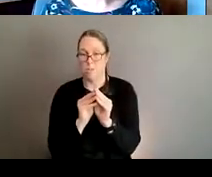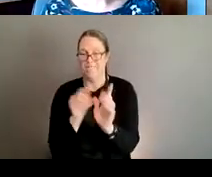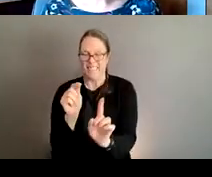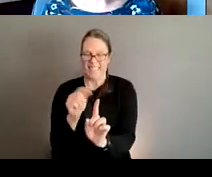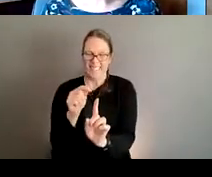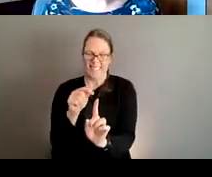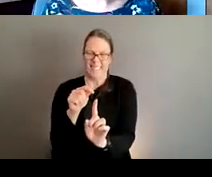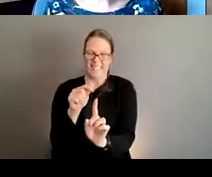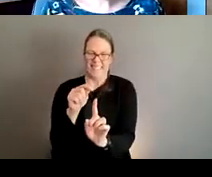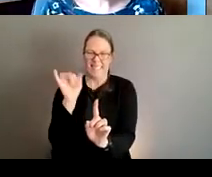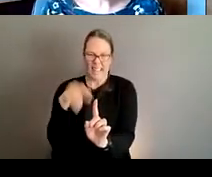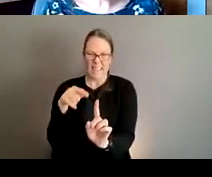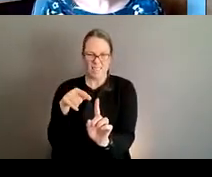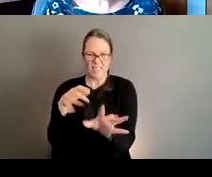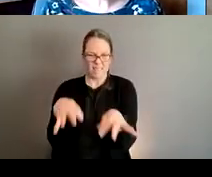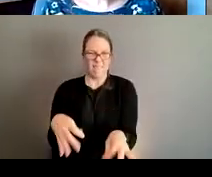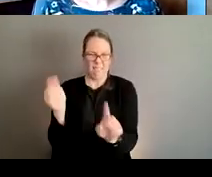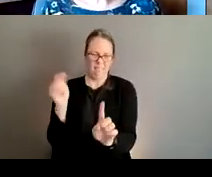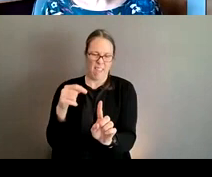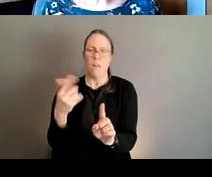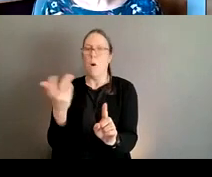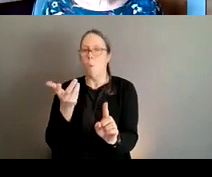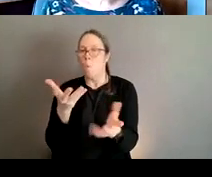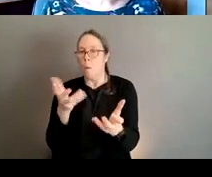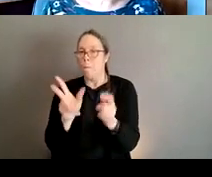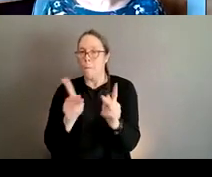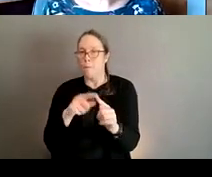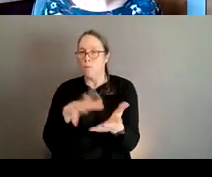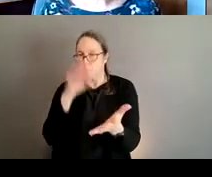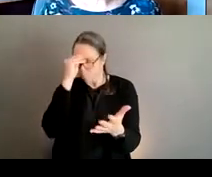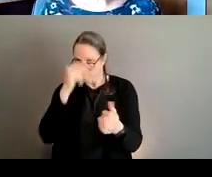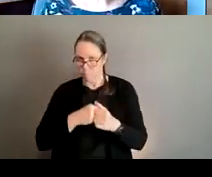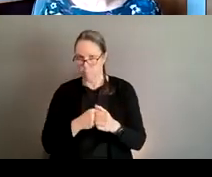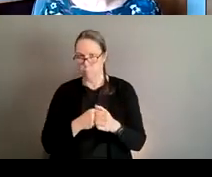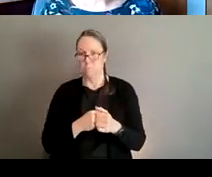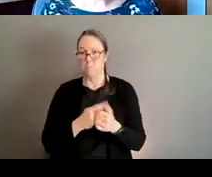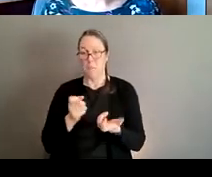trying to decide. What's the takeaway? Is it the flipping the Executive Director? Is